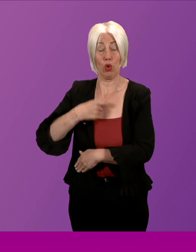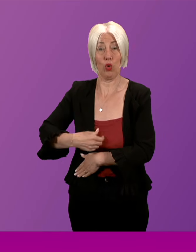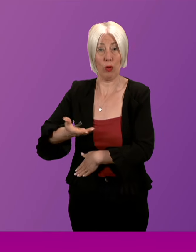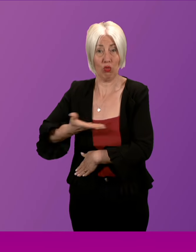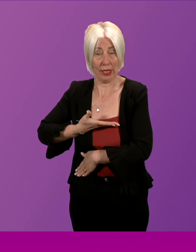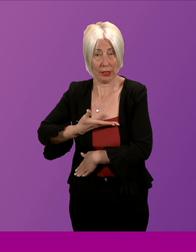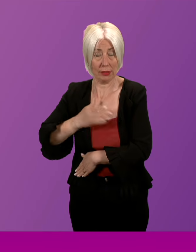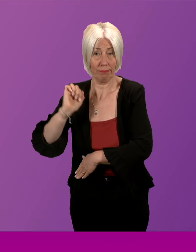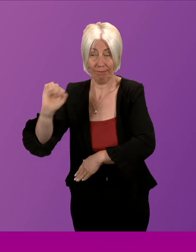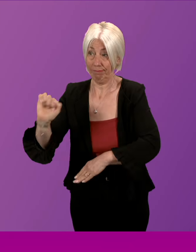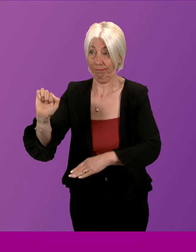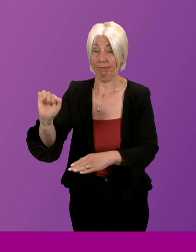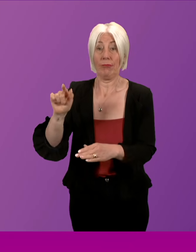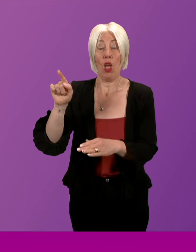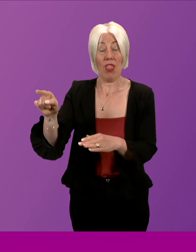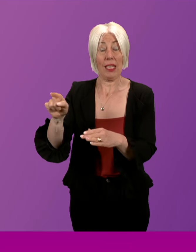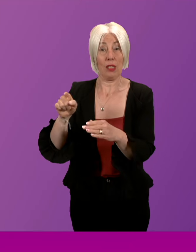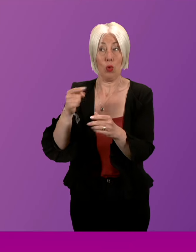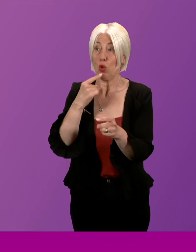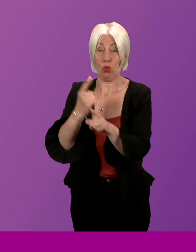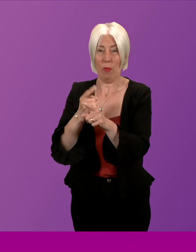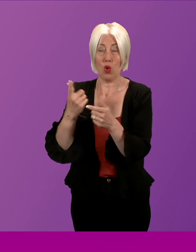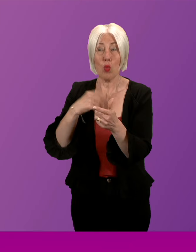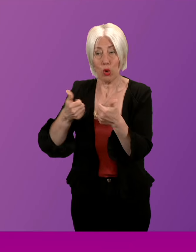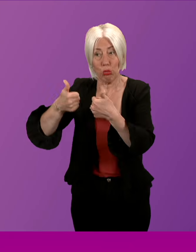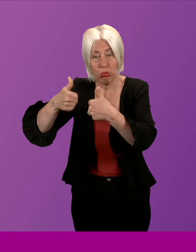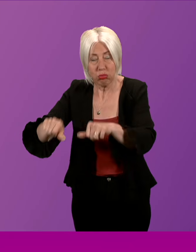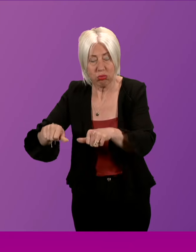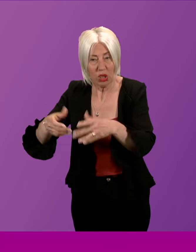Mr Kerr seeks to erode the rights of individuals in our society,